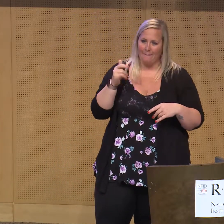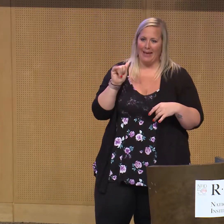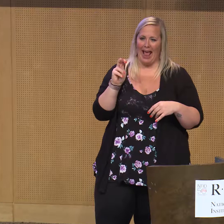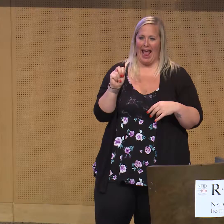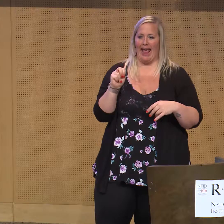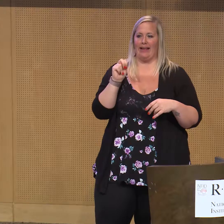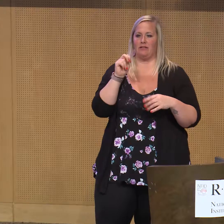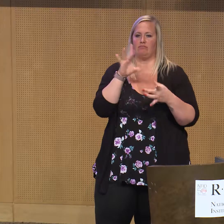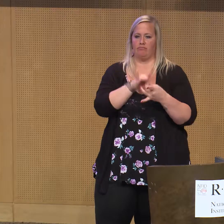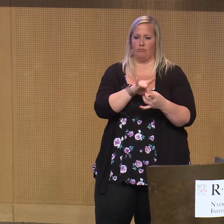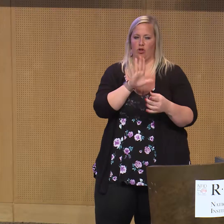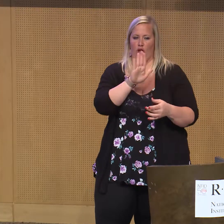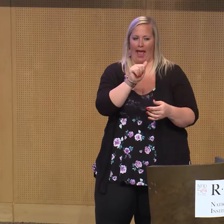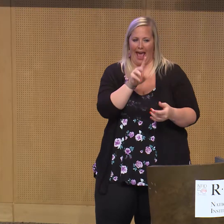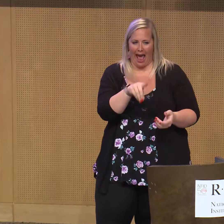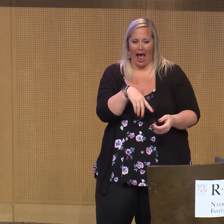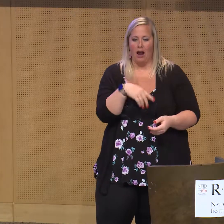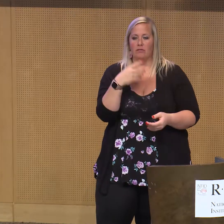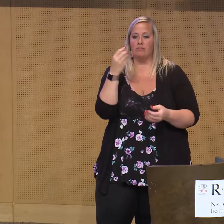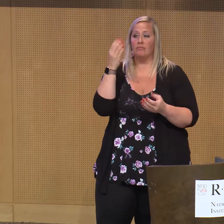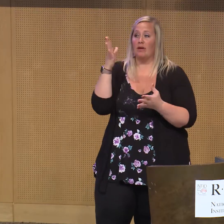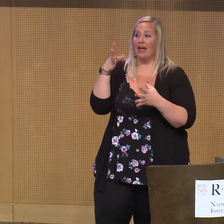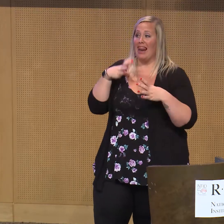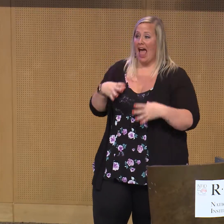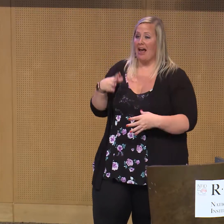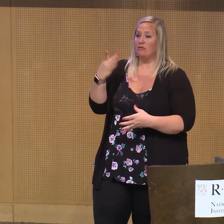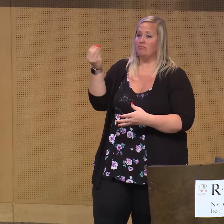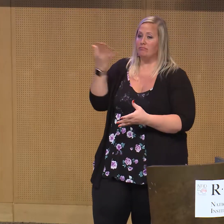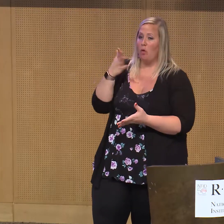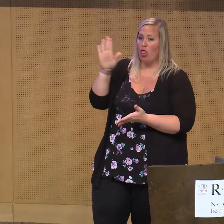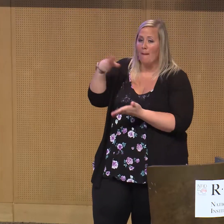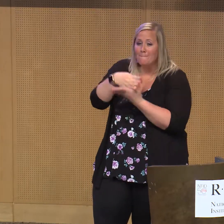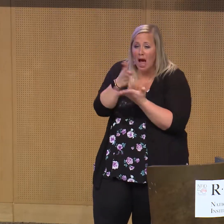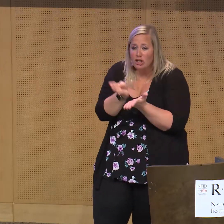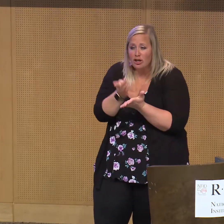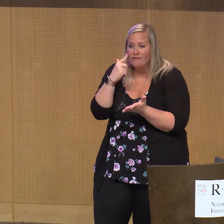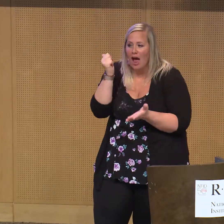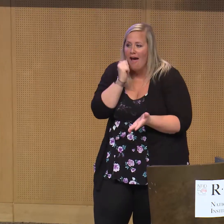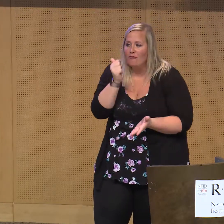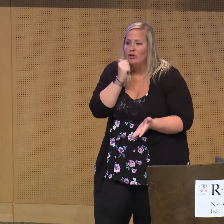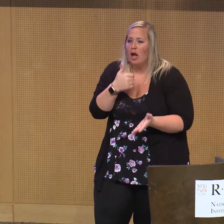I build an ad campaign with the client. They tell me their budget,